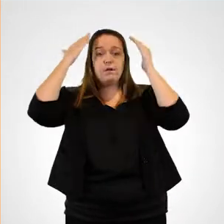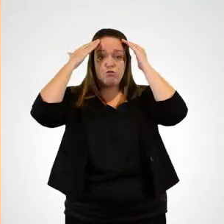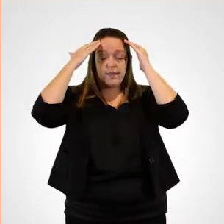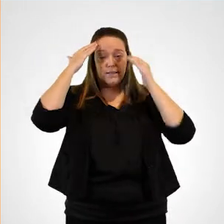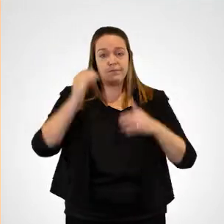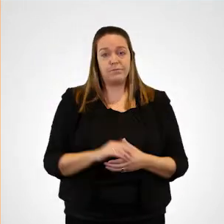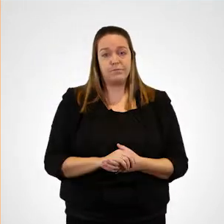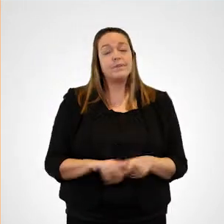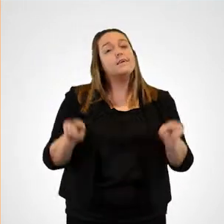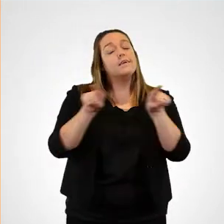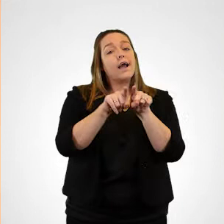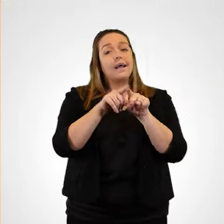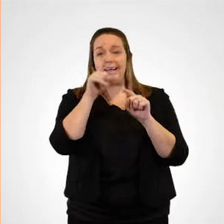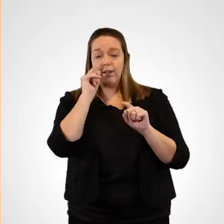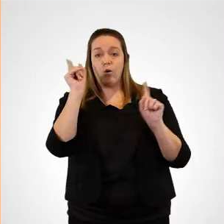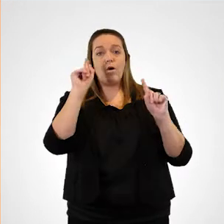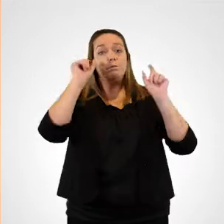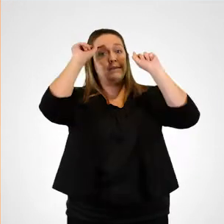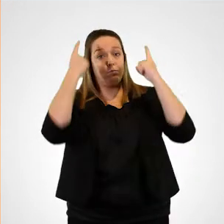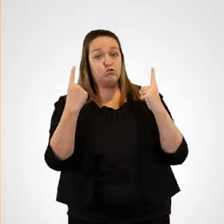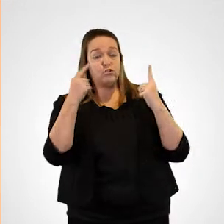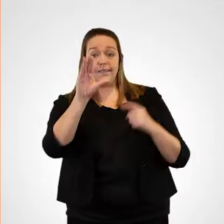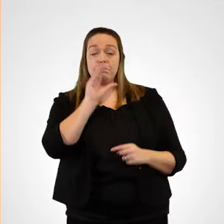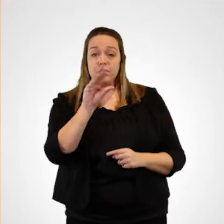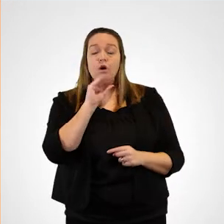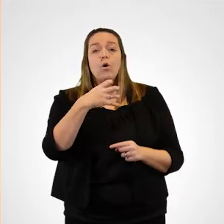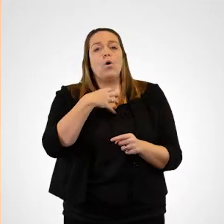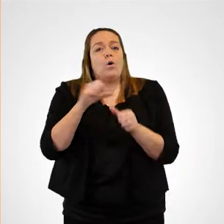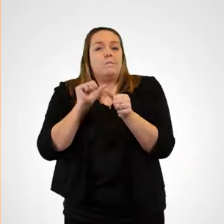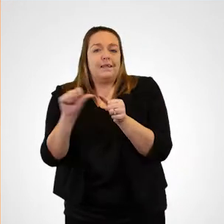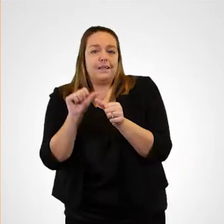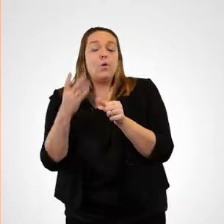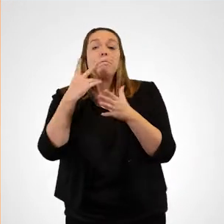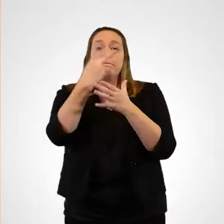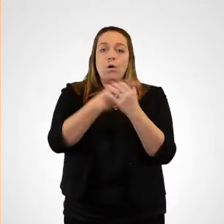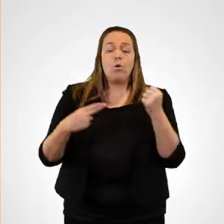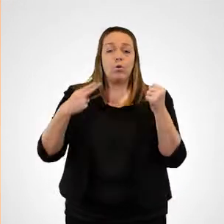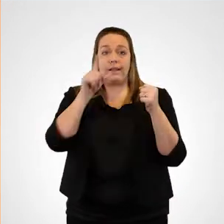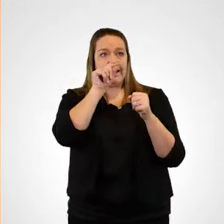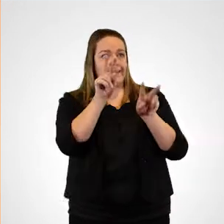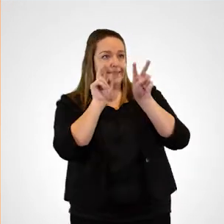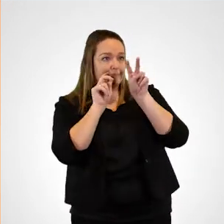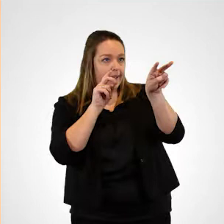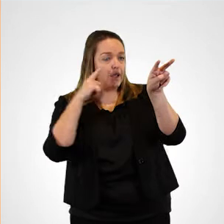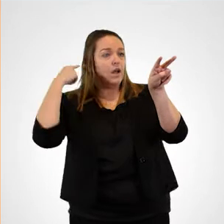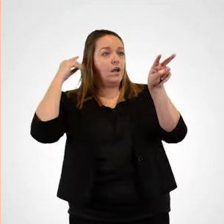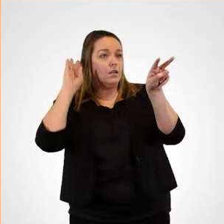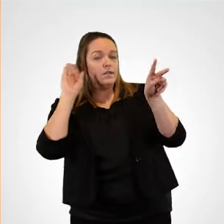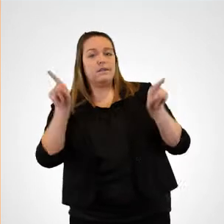We've also seen that the perception of speech is better when both auditory and visual information is available